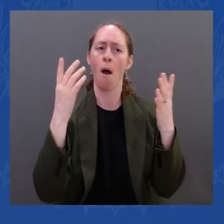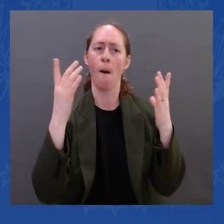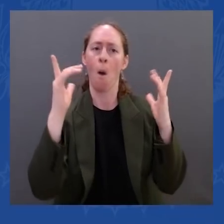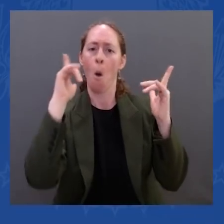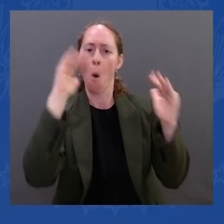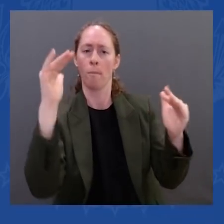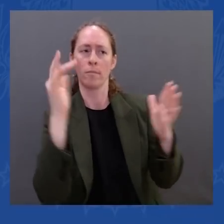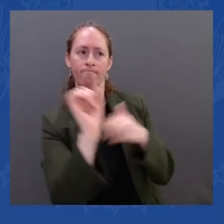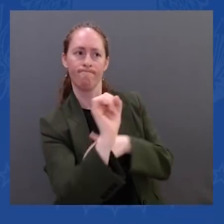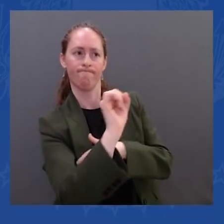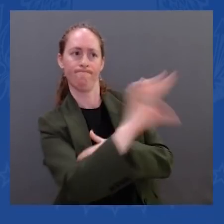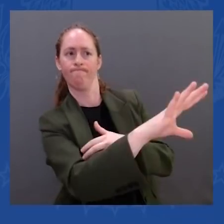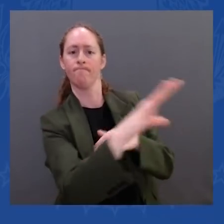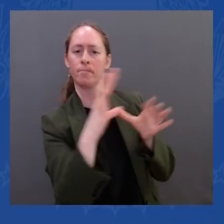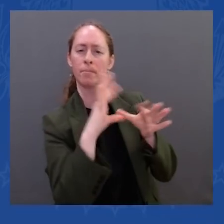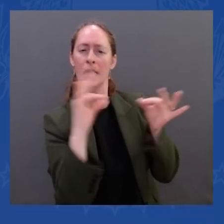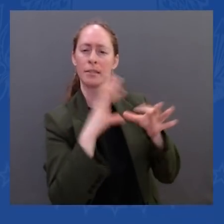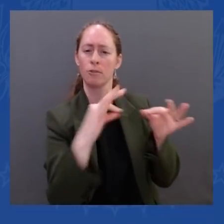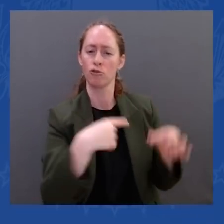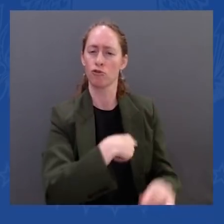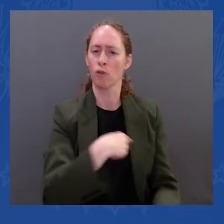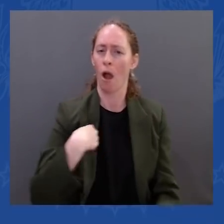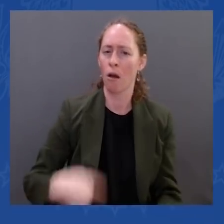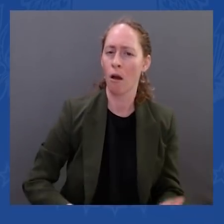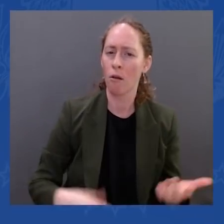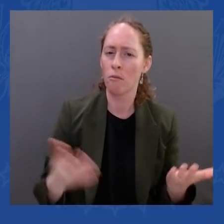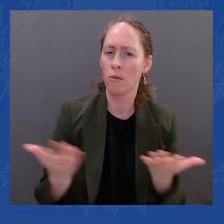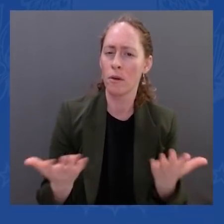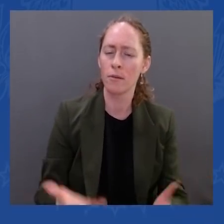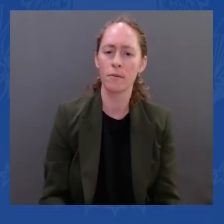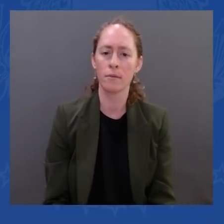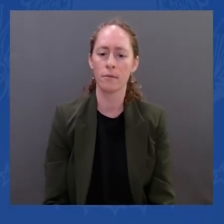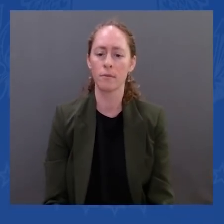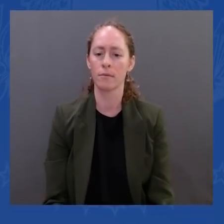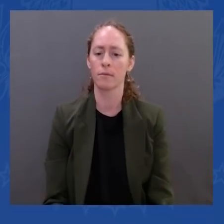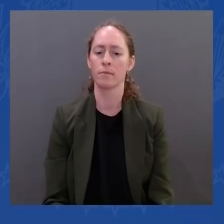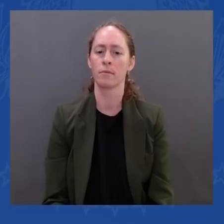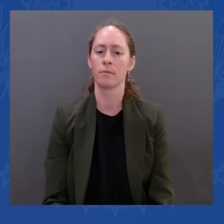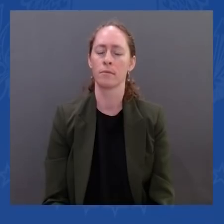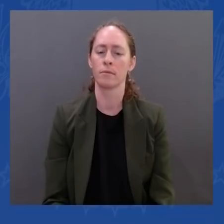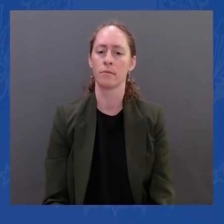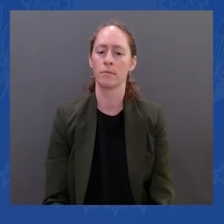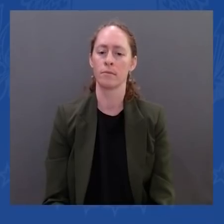given the -- the political situation in the United States dealing with TPP?